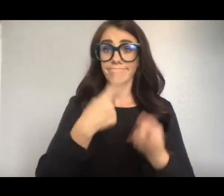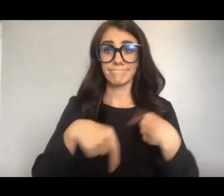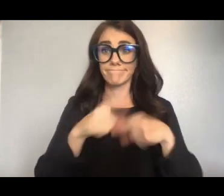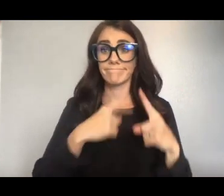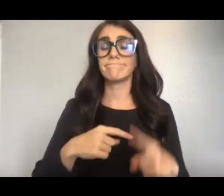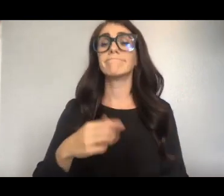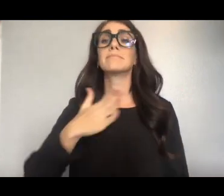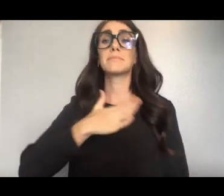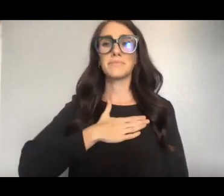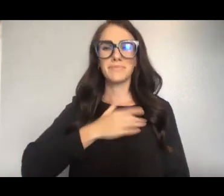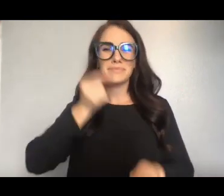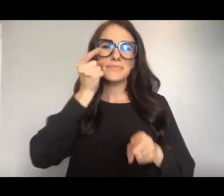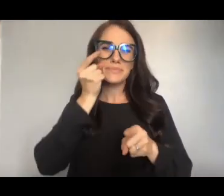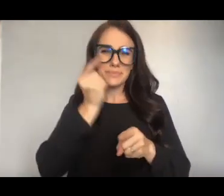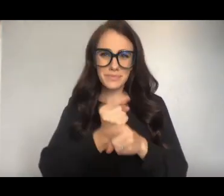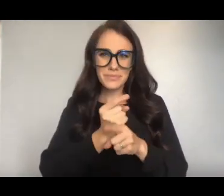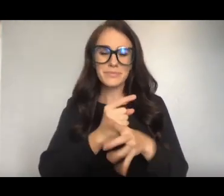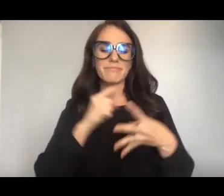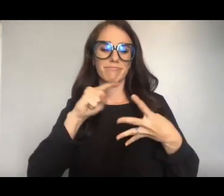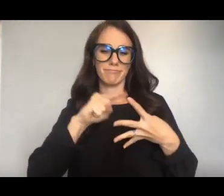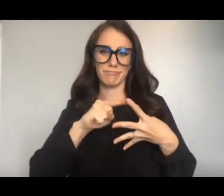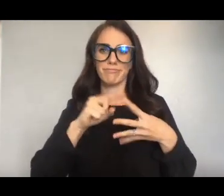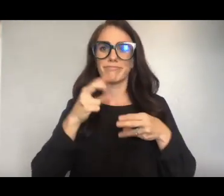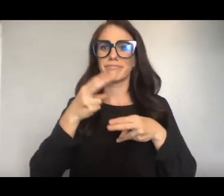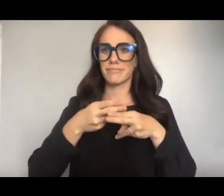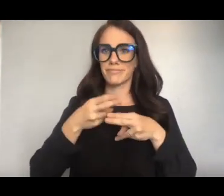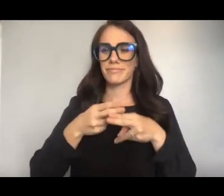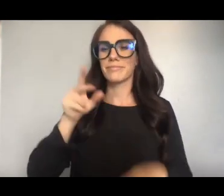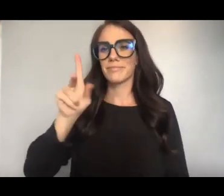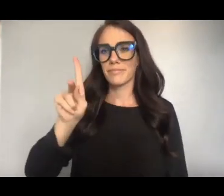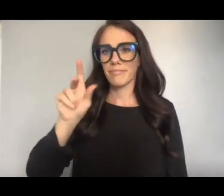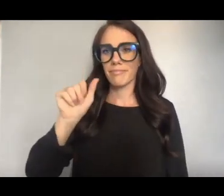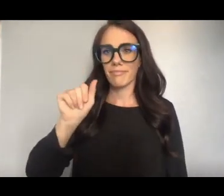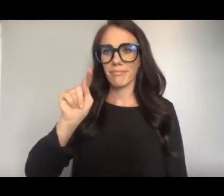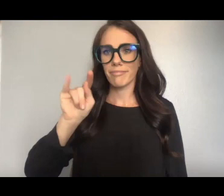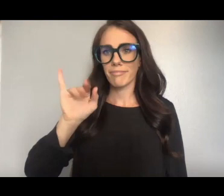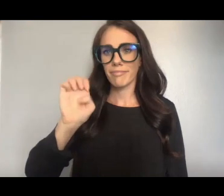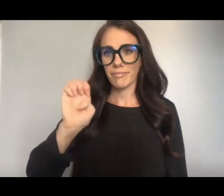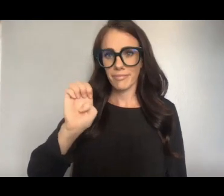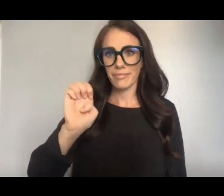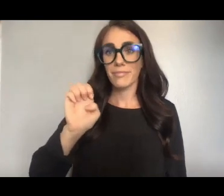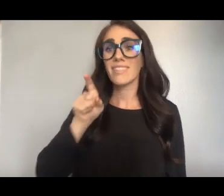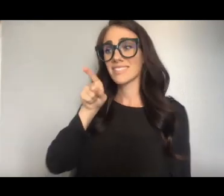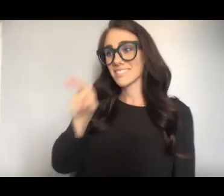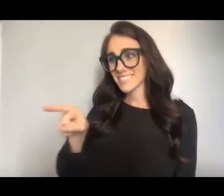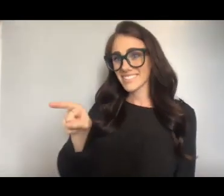So, I would not sign my sister here on the list name Katie